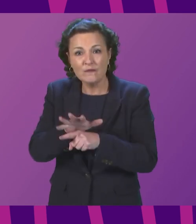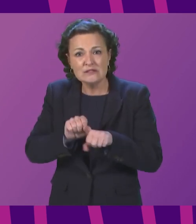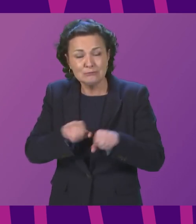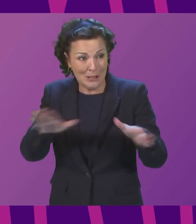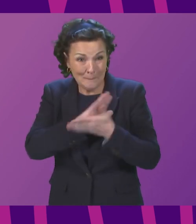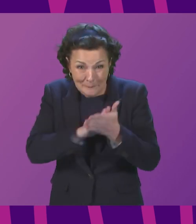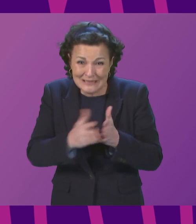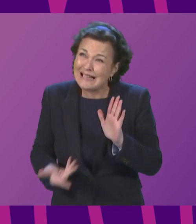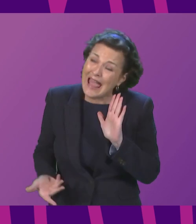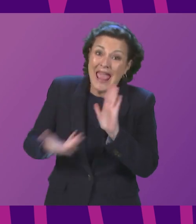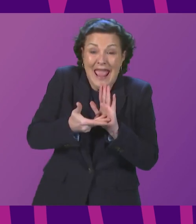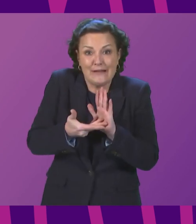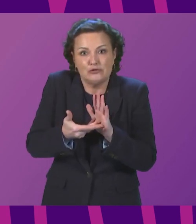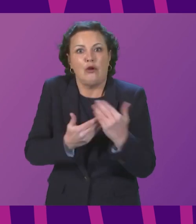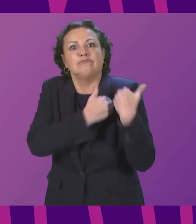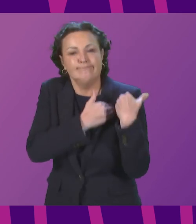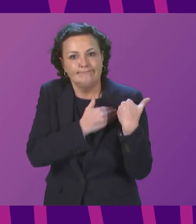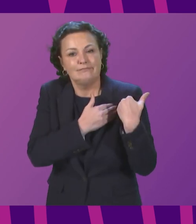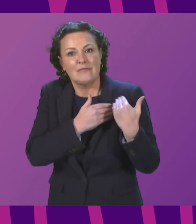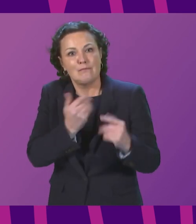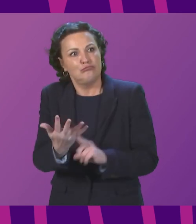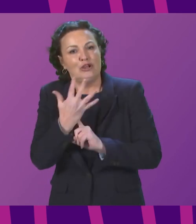NHS and exacerbates the pressure on it.